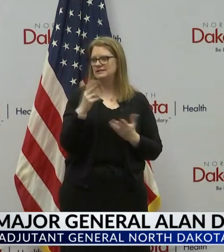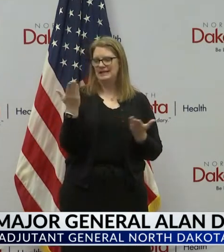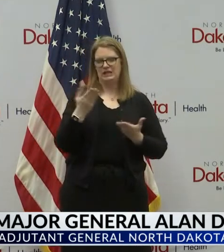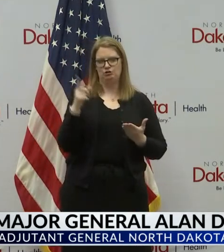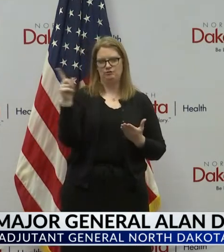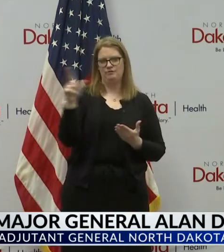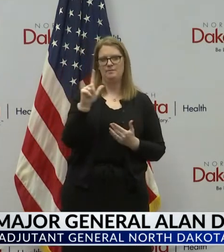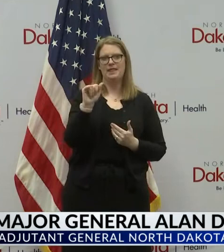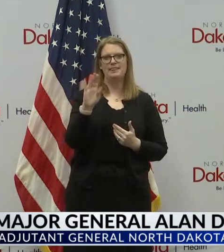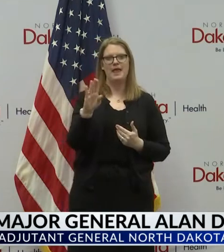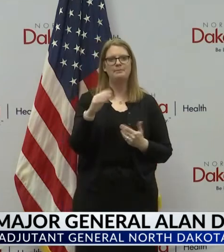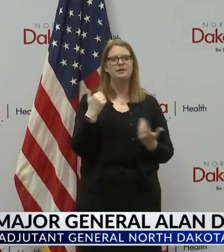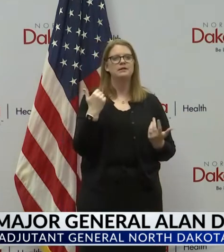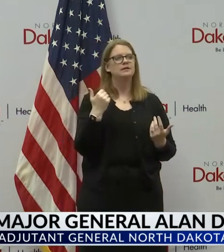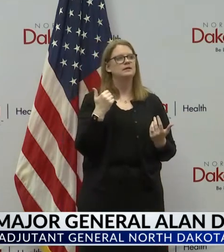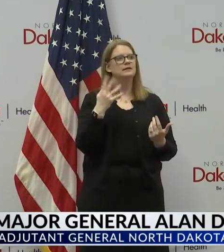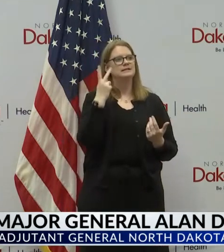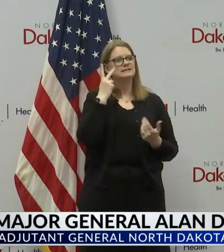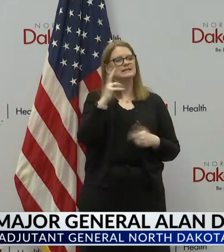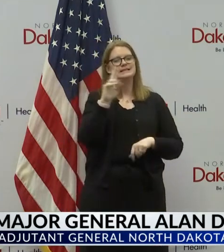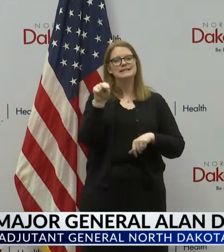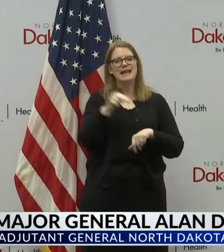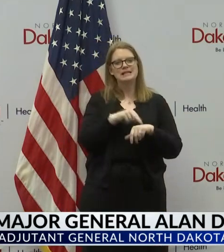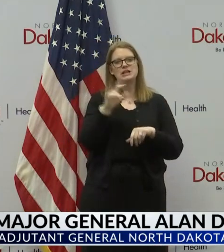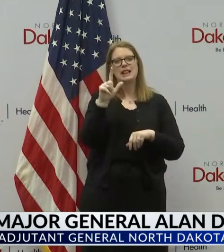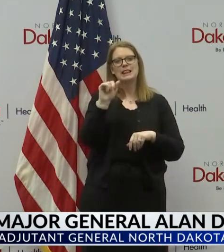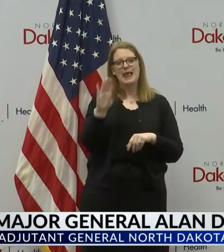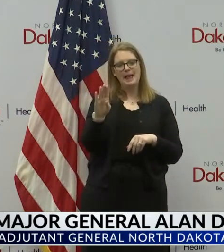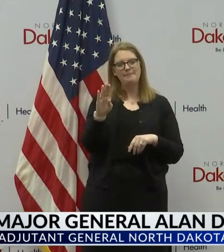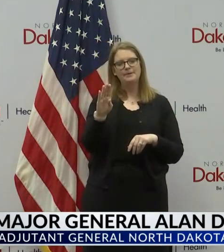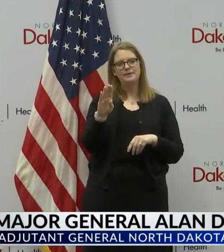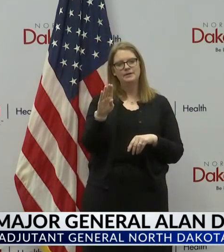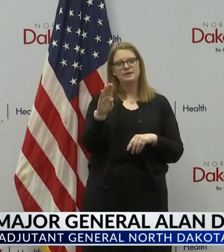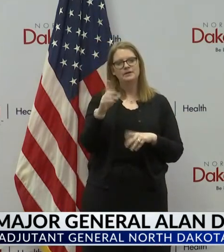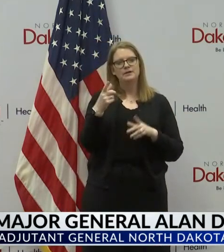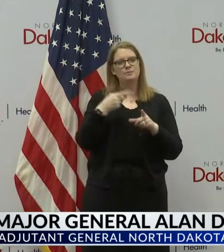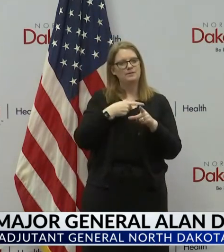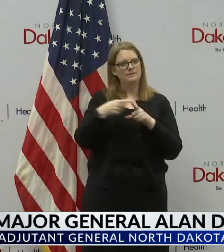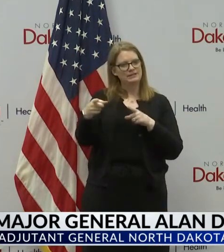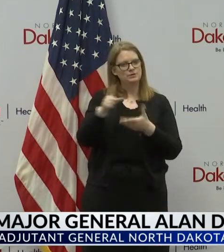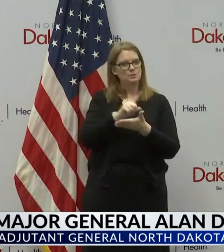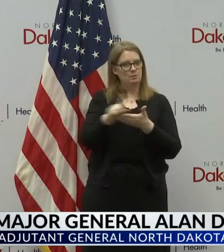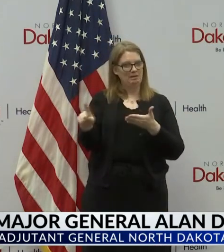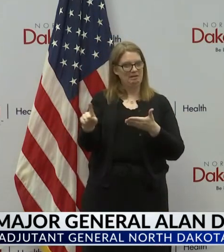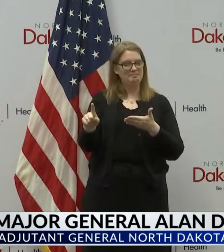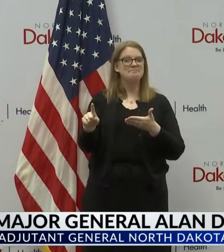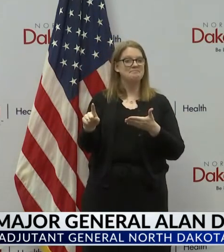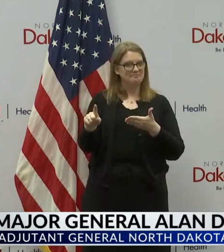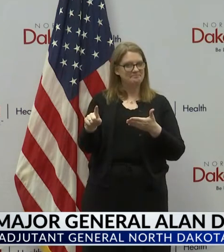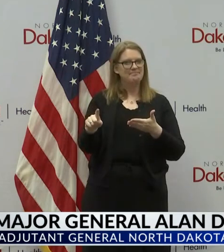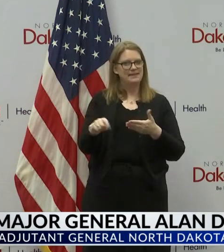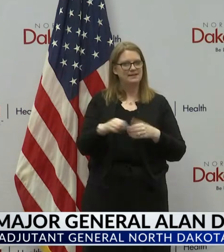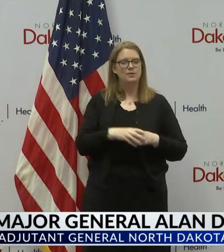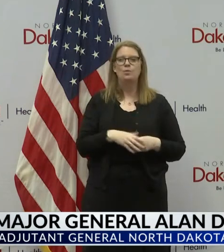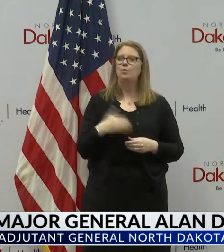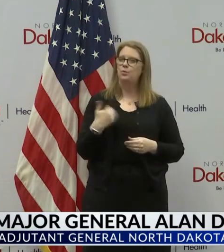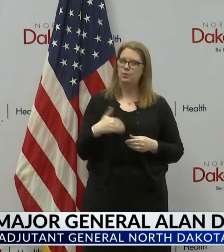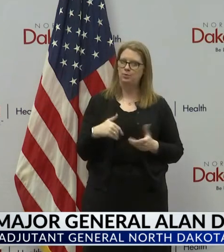I'D ALSO LIKE TO SAY WE HAVE DR. CHRISTY MASON HERE FROM OUR LABORATORY. I SEE THAT IT'S NATIONAL